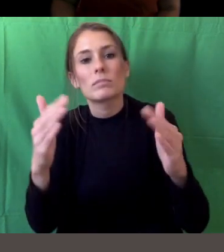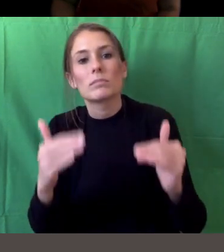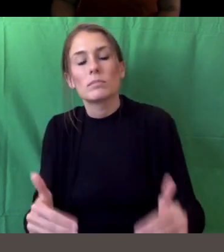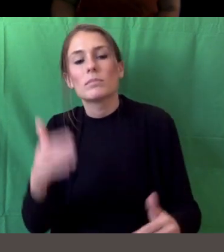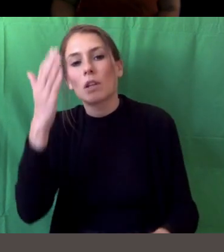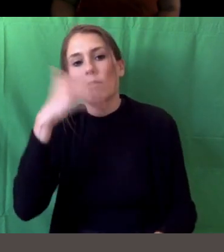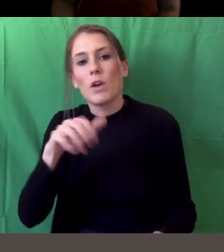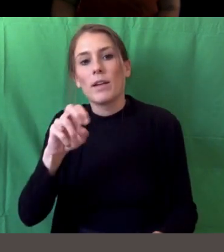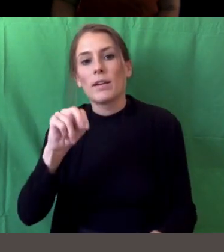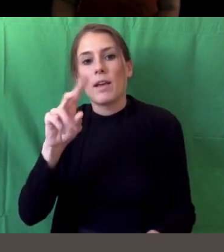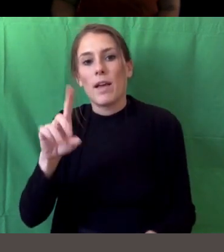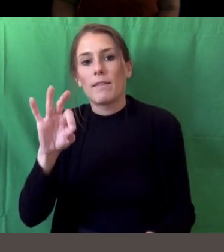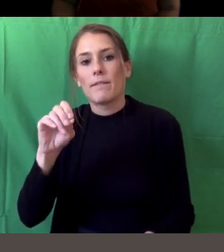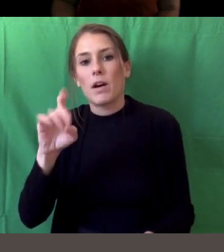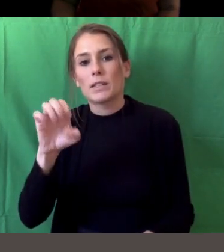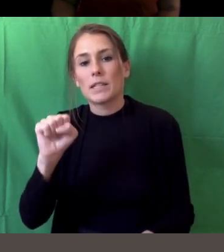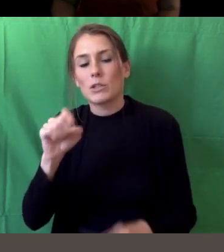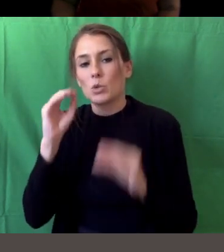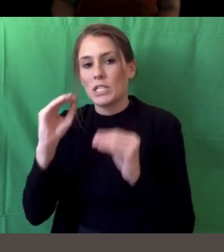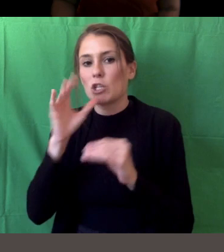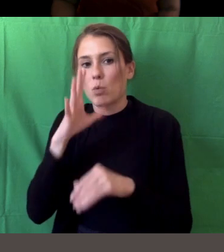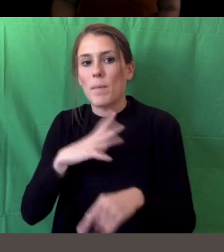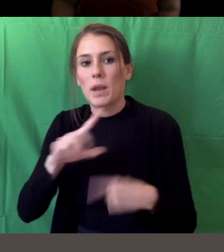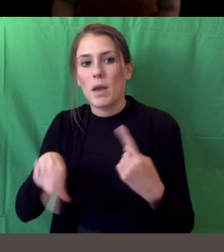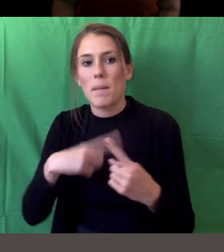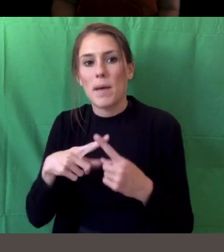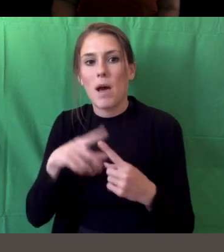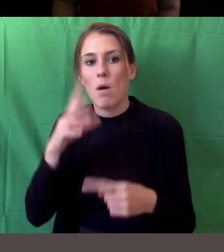Frontend Foxes is a workshop to teach women about front-end technologists.